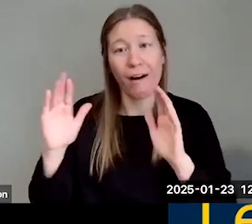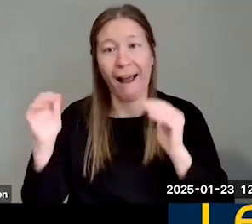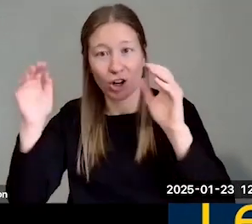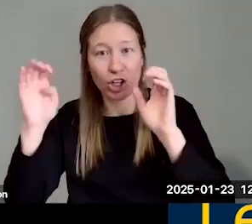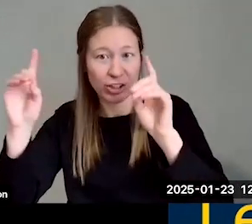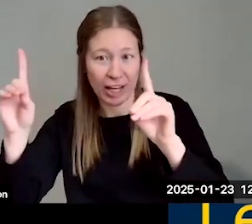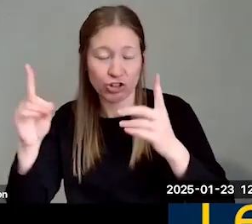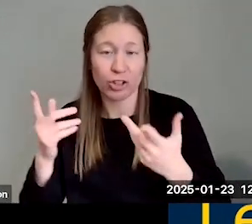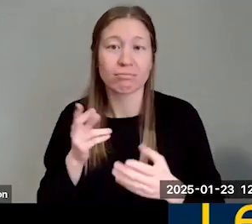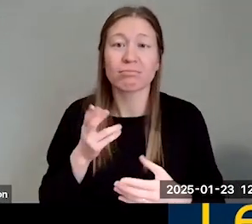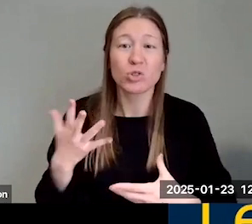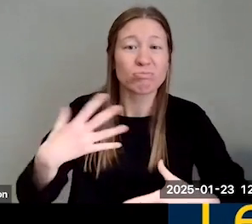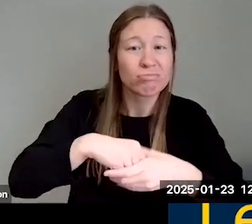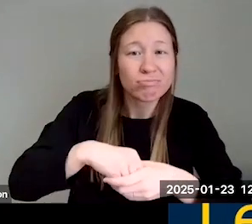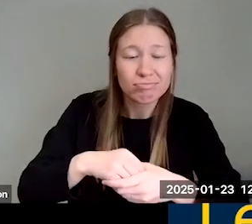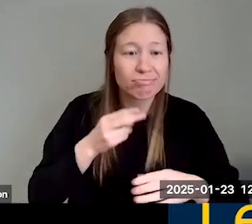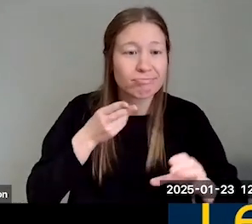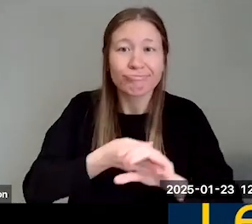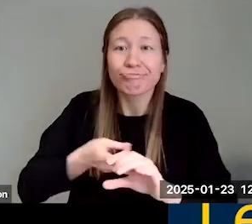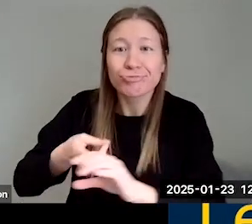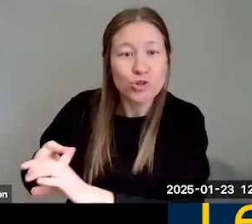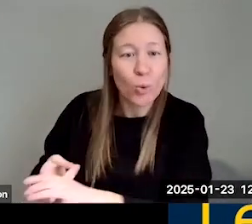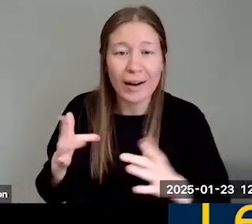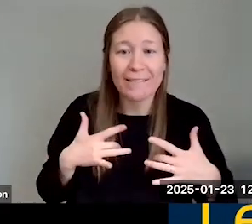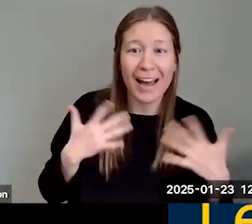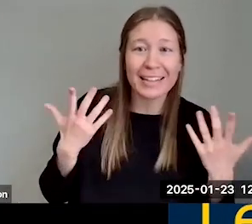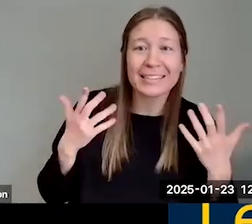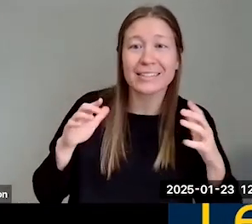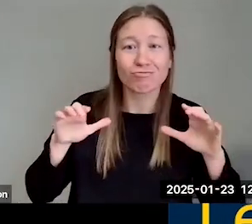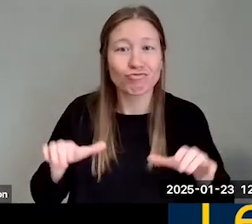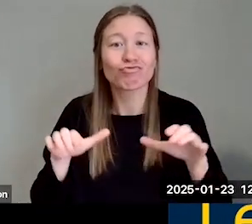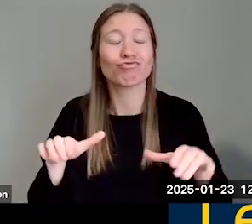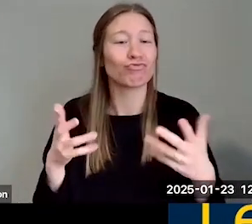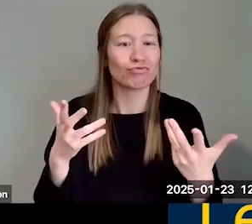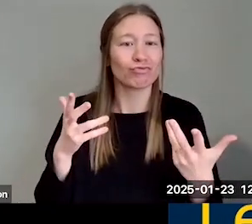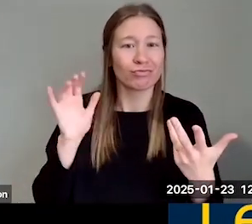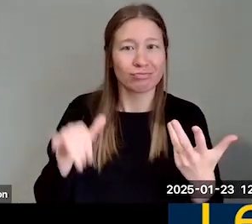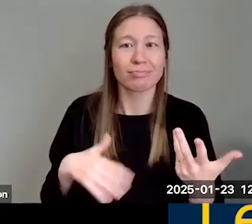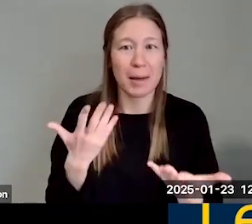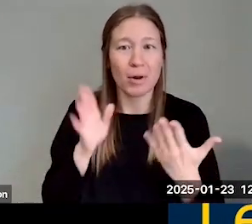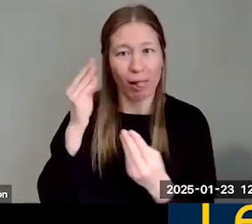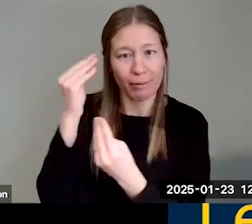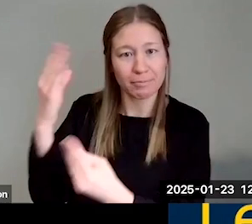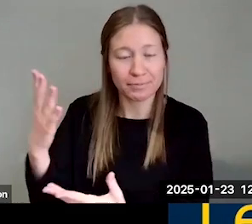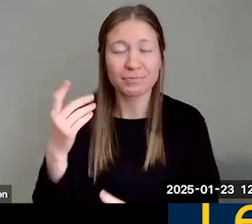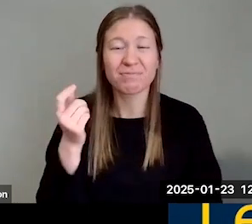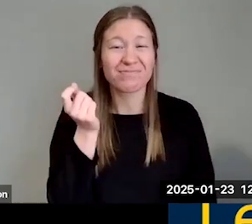in events and processes here at the university as well. It is important to keep in mind that there's no obligation